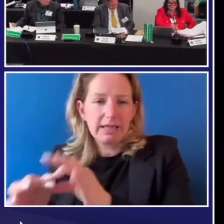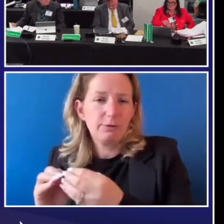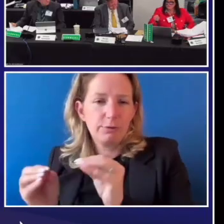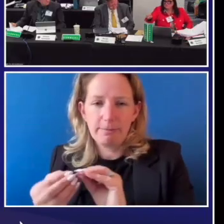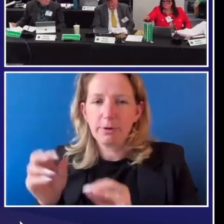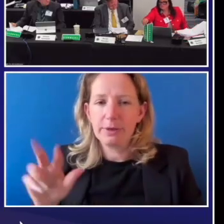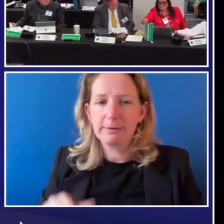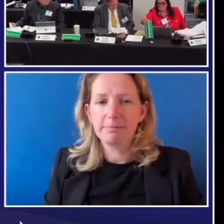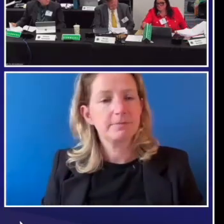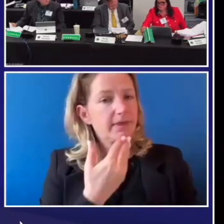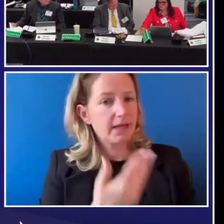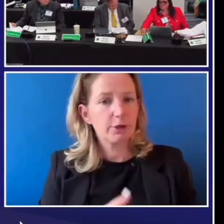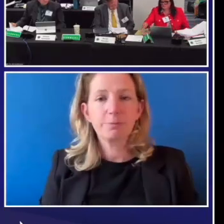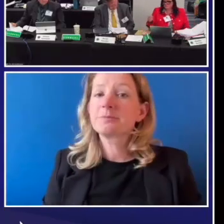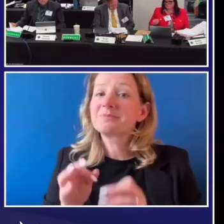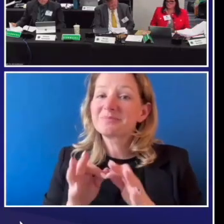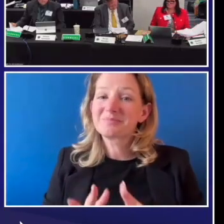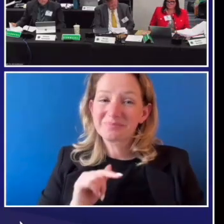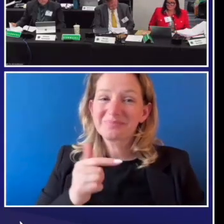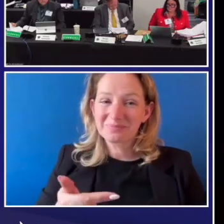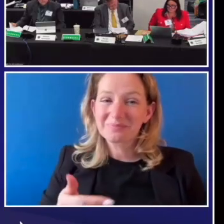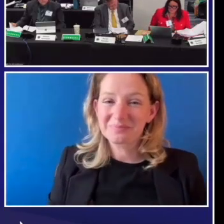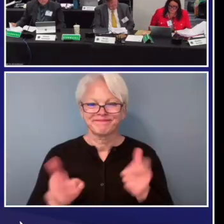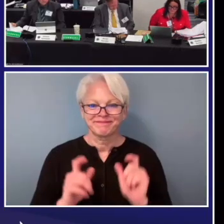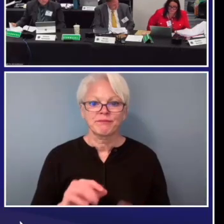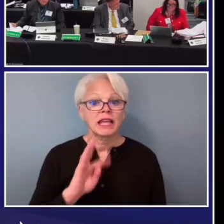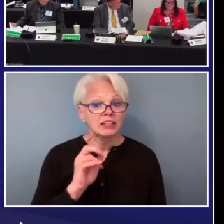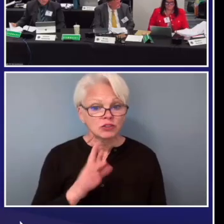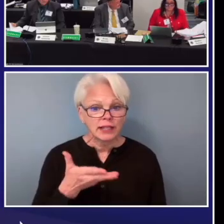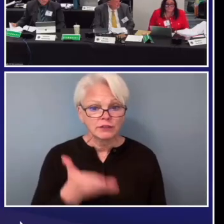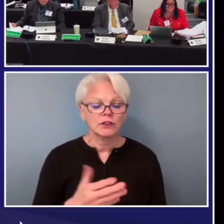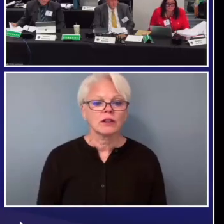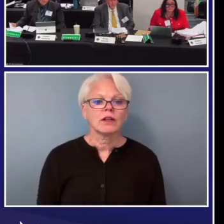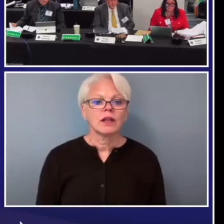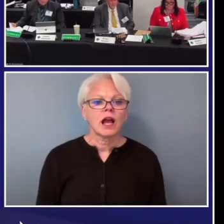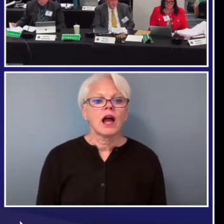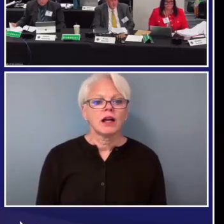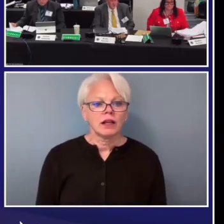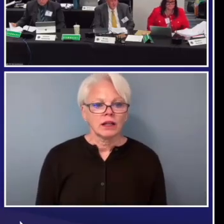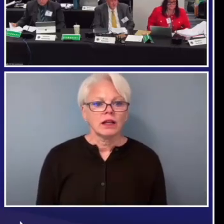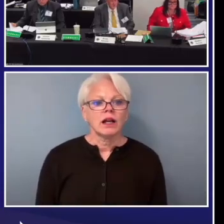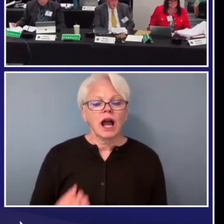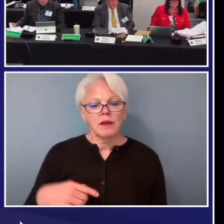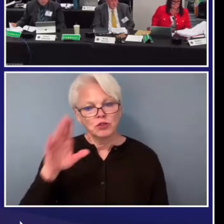Thanks. Thank you, Heather. Jennifer, you have the floor. Yeah, and just honing in. It's actually a good follow-on to Heather.